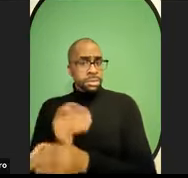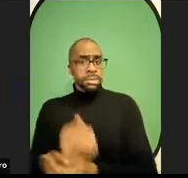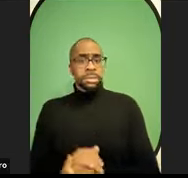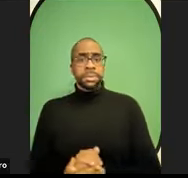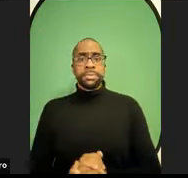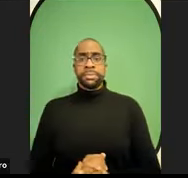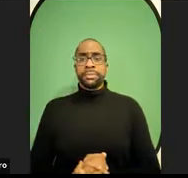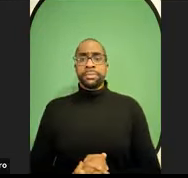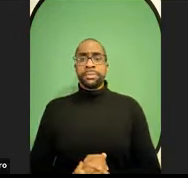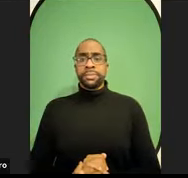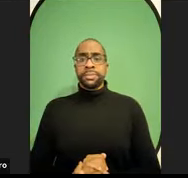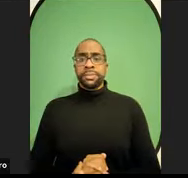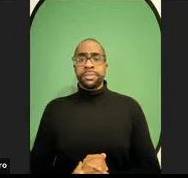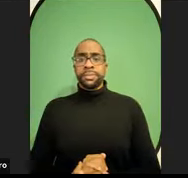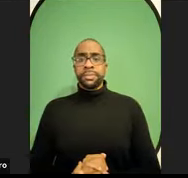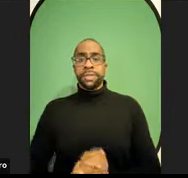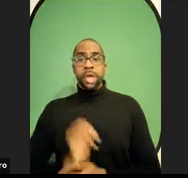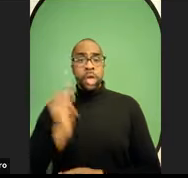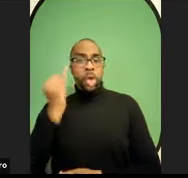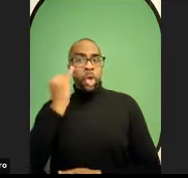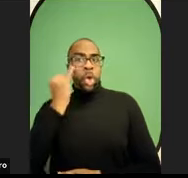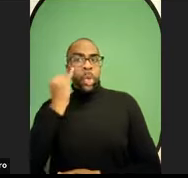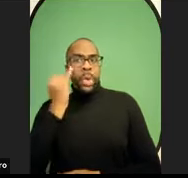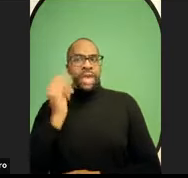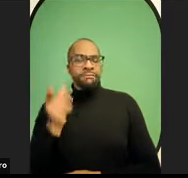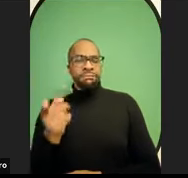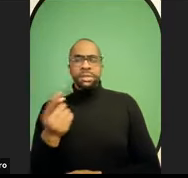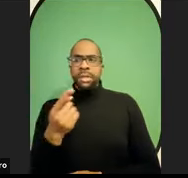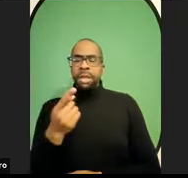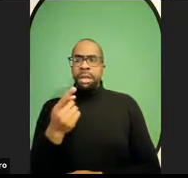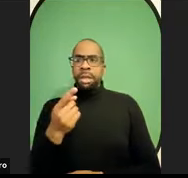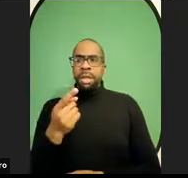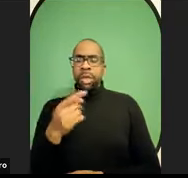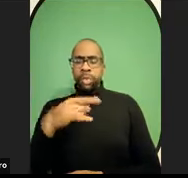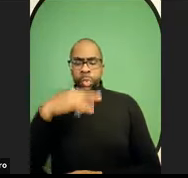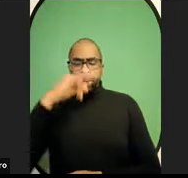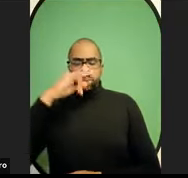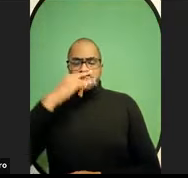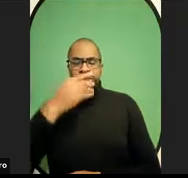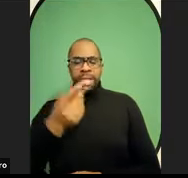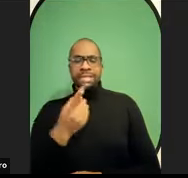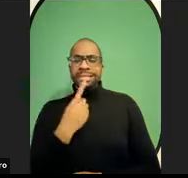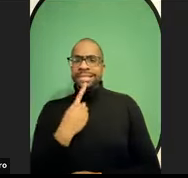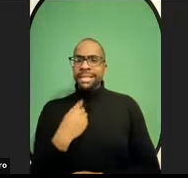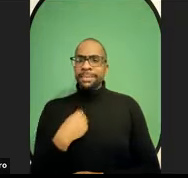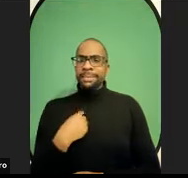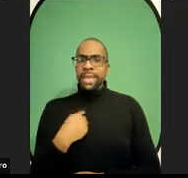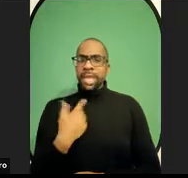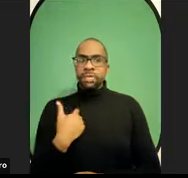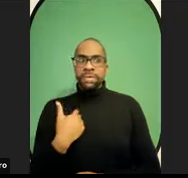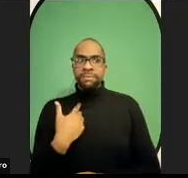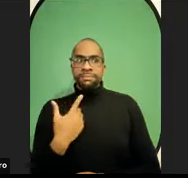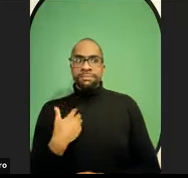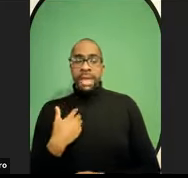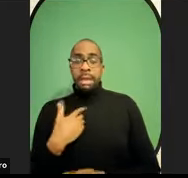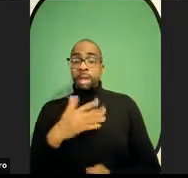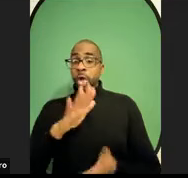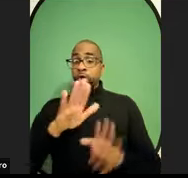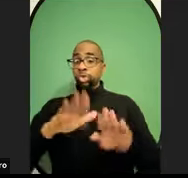bus right and so we. we, if, if you're. seeing seeing or your seeing or your child is telling you that like, you know you that like, you know, there are kids on the bus aren't